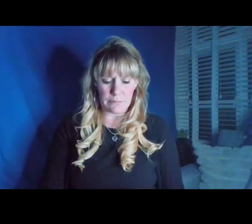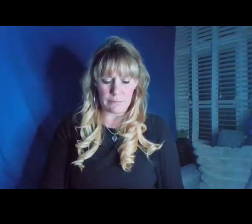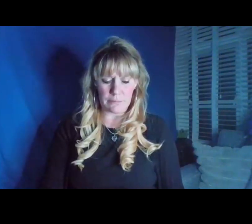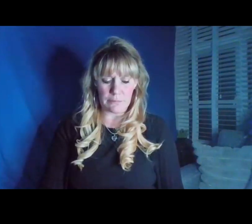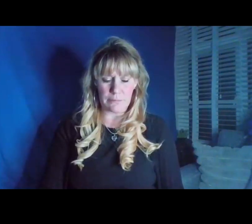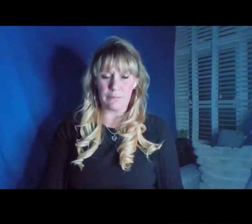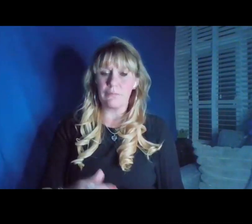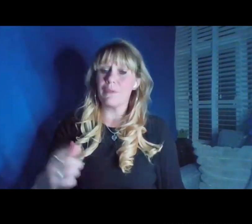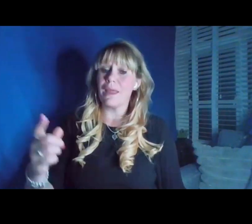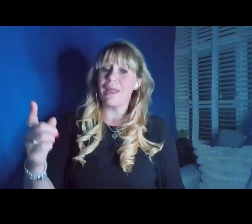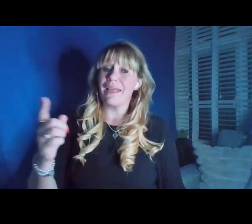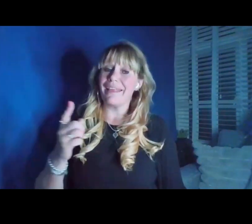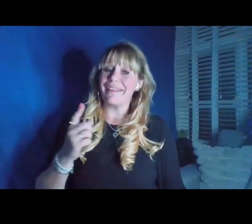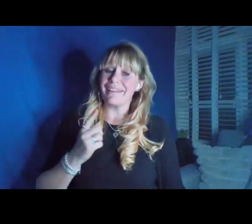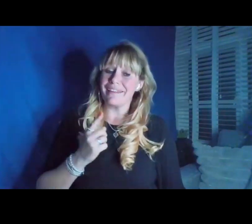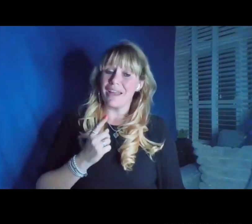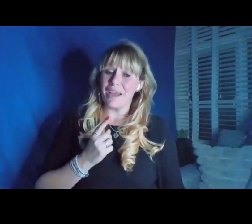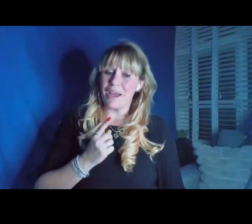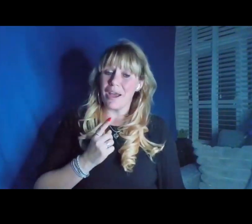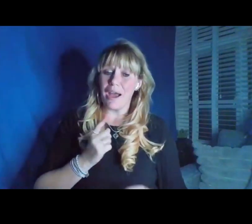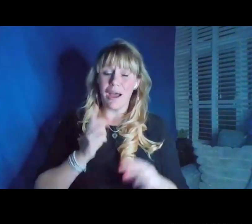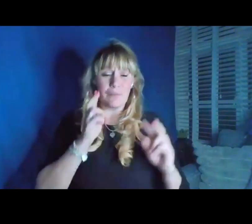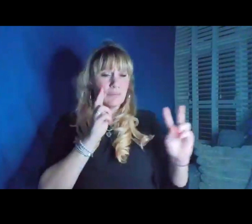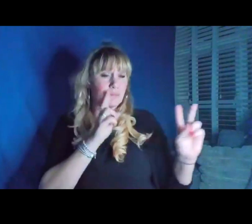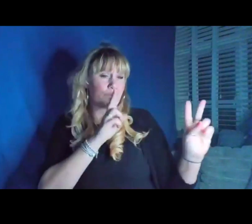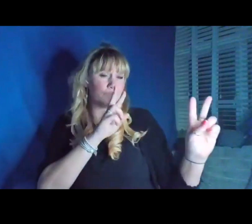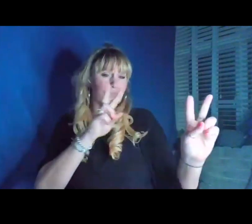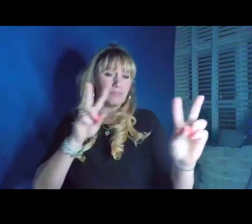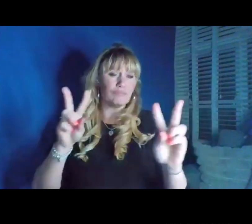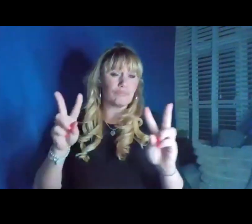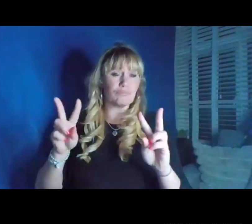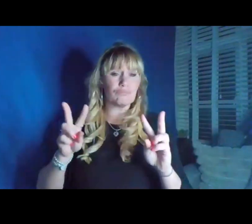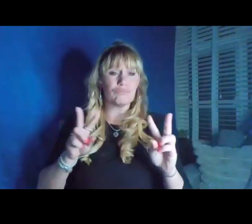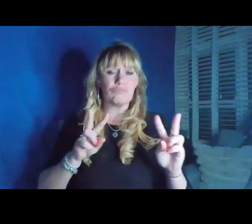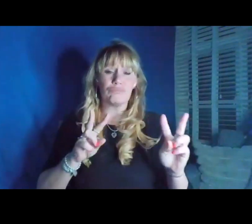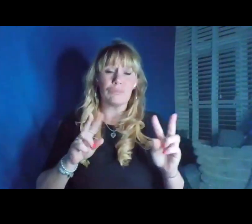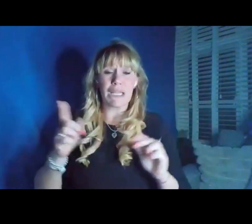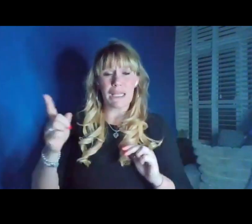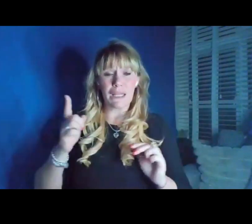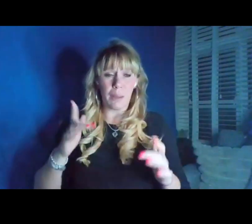I have one more song for you.